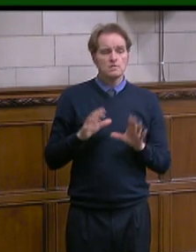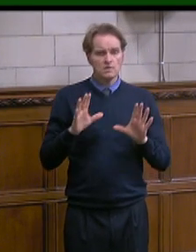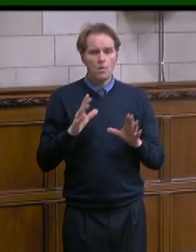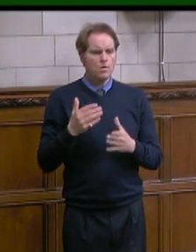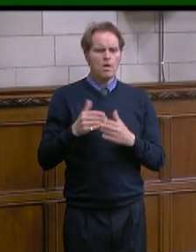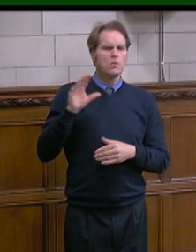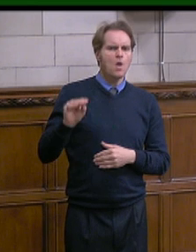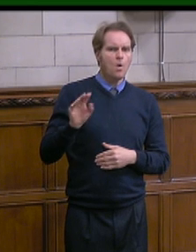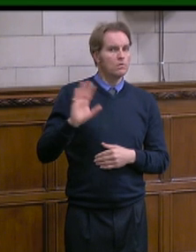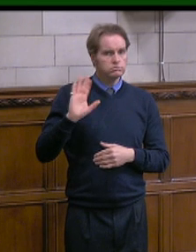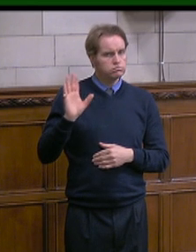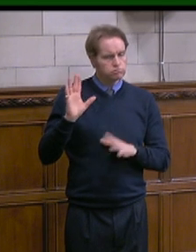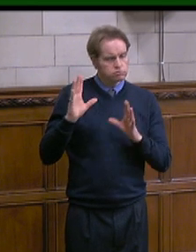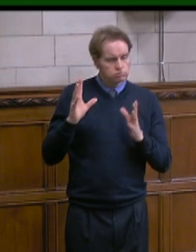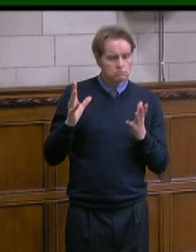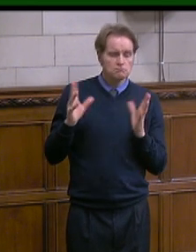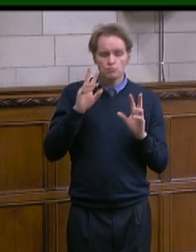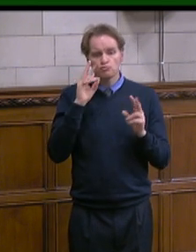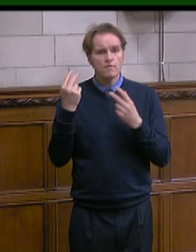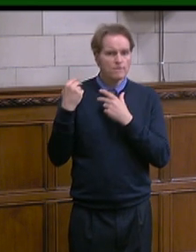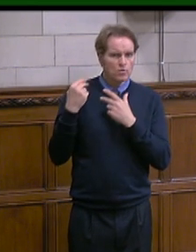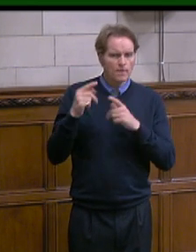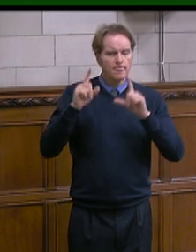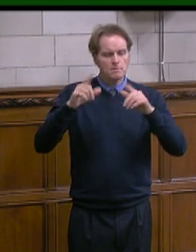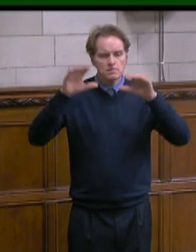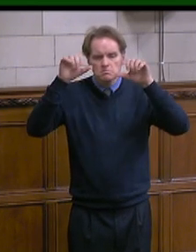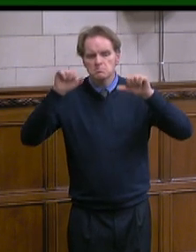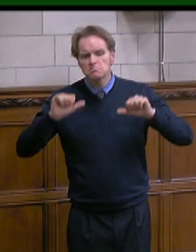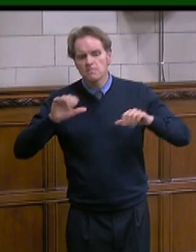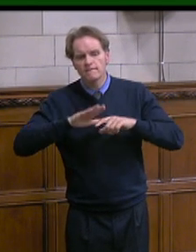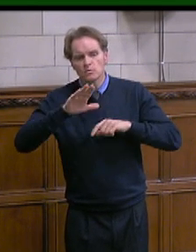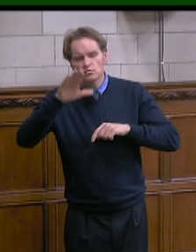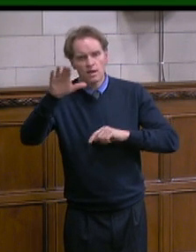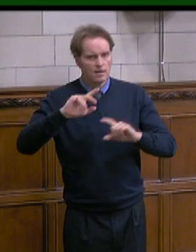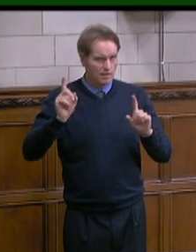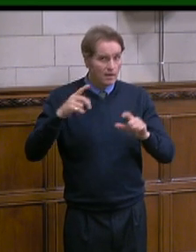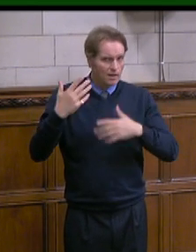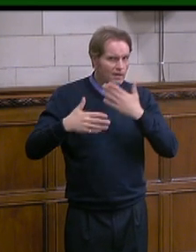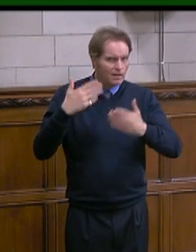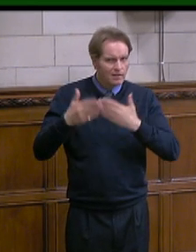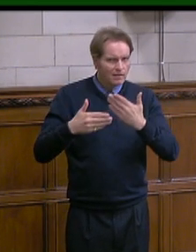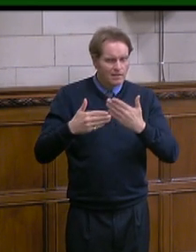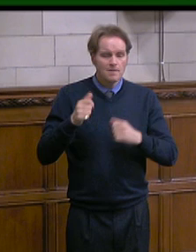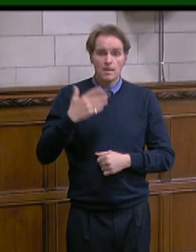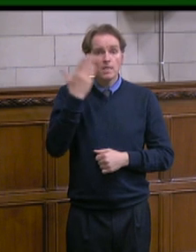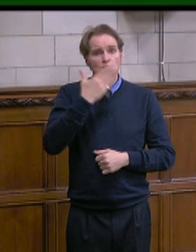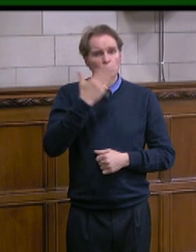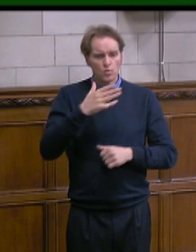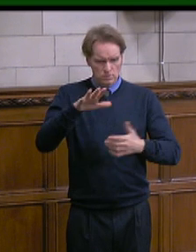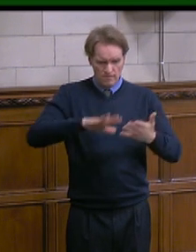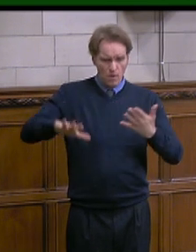Today I have set out the real challenges facing the school system in this country and I have